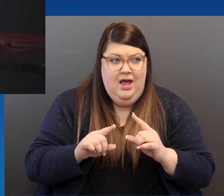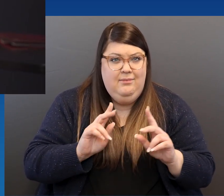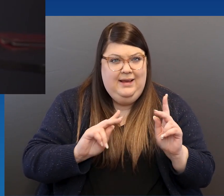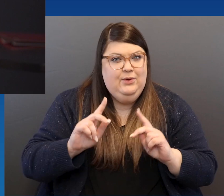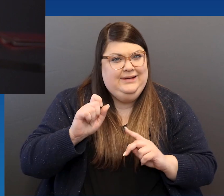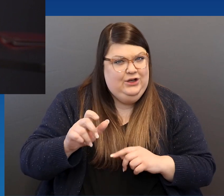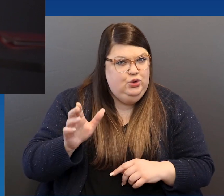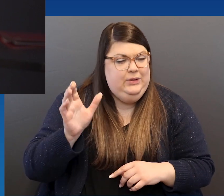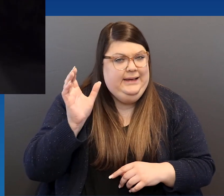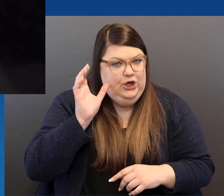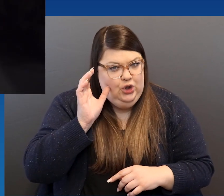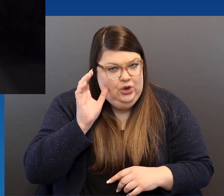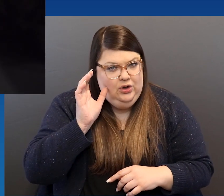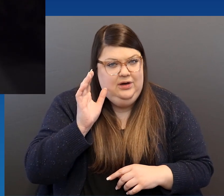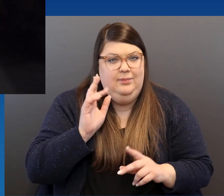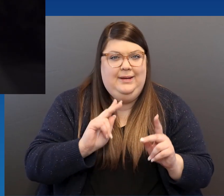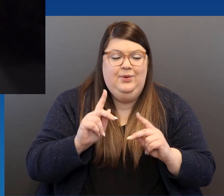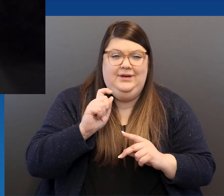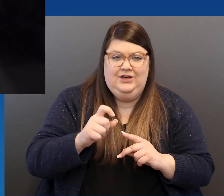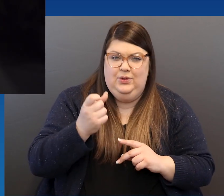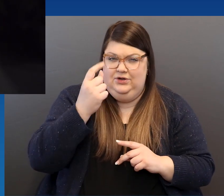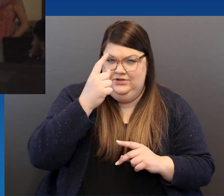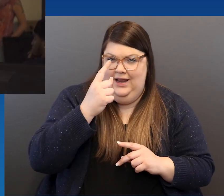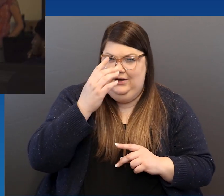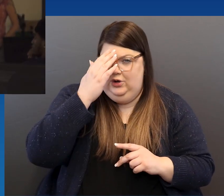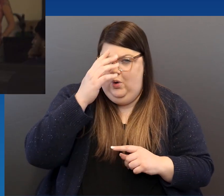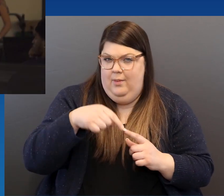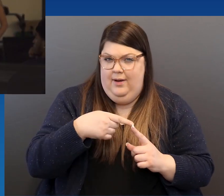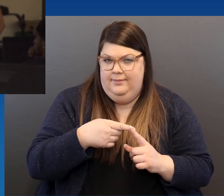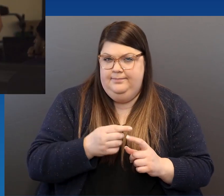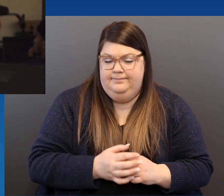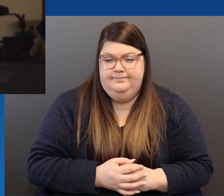It's something that people need to know about.